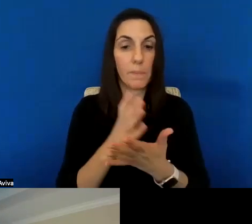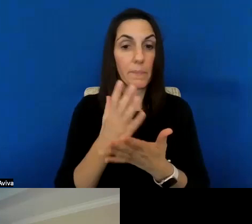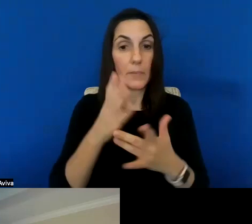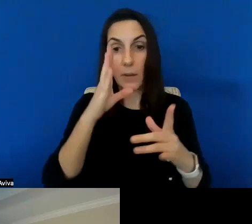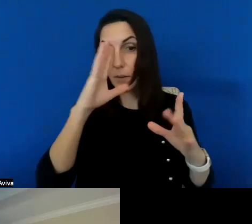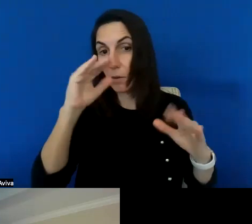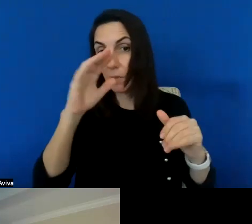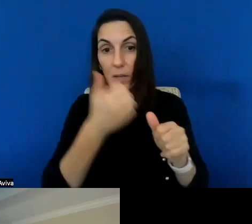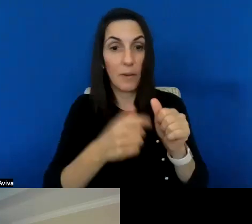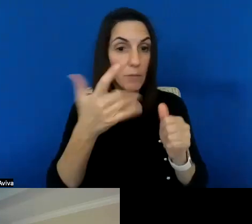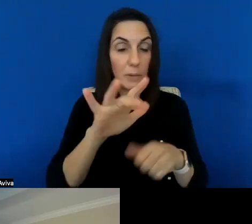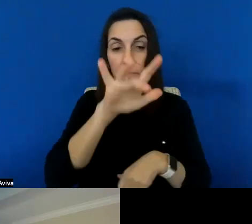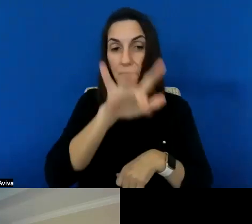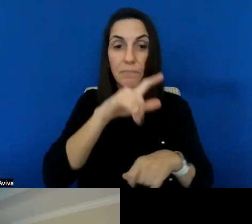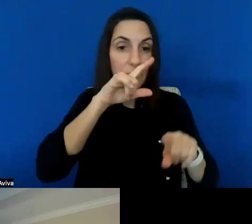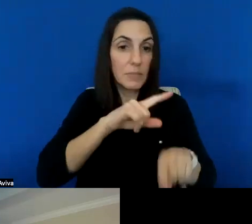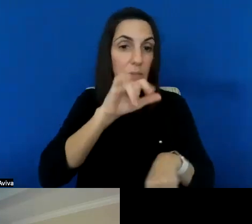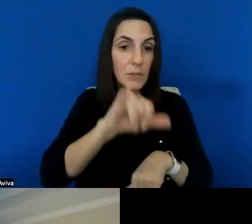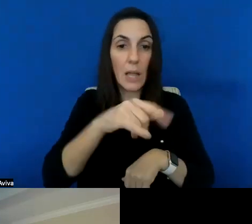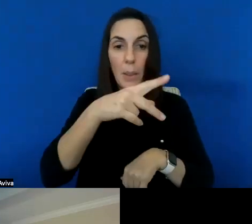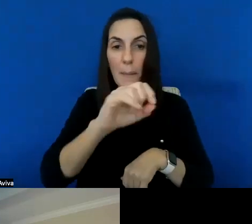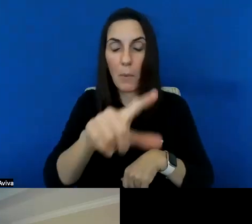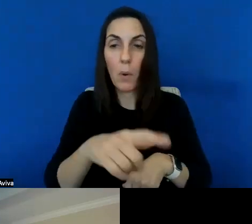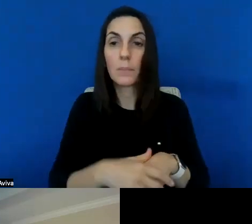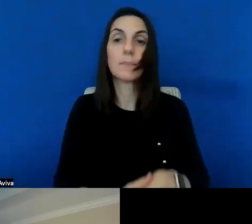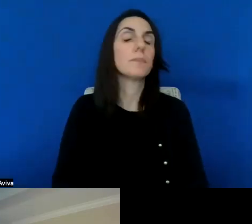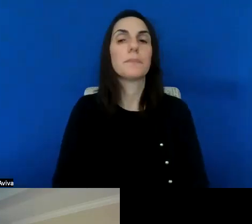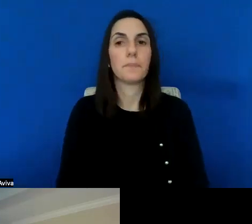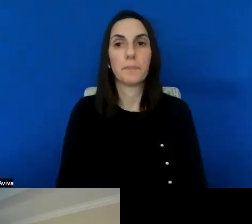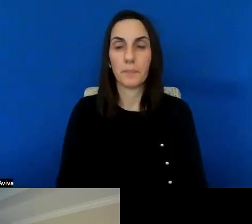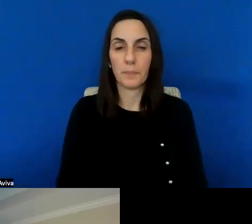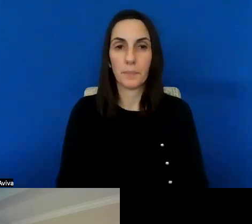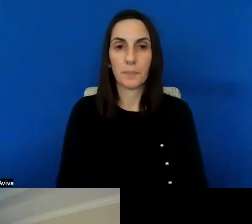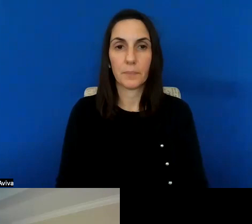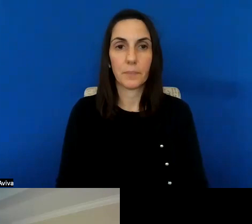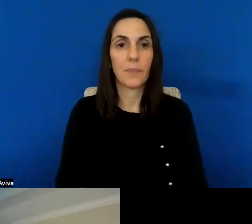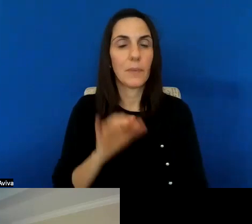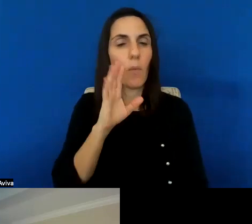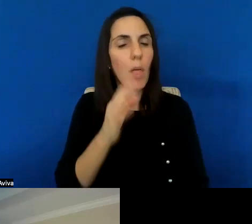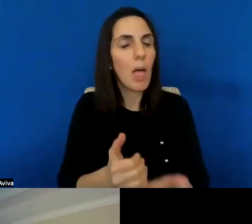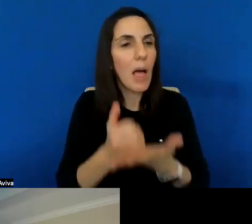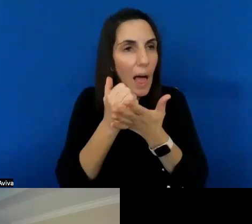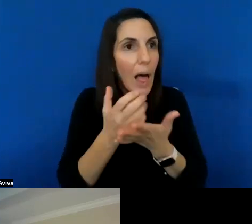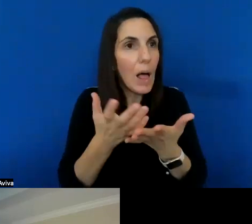an opportunity to answer that and this will help guide today's discussion as well.